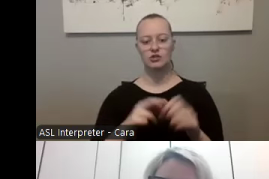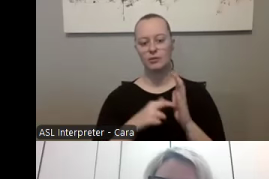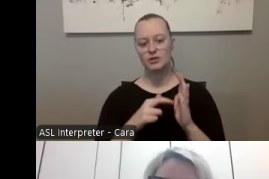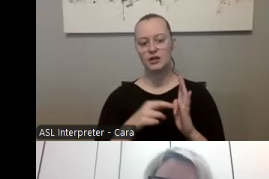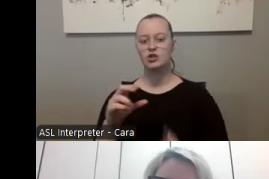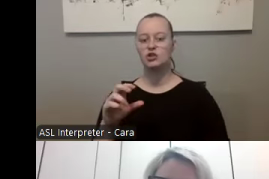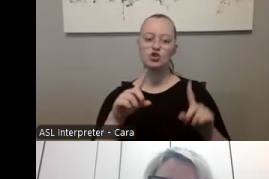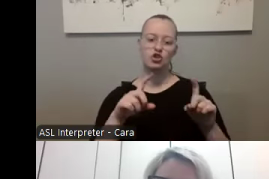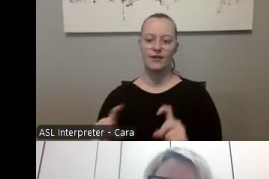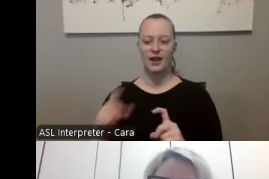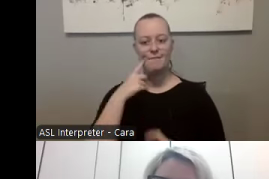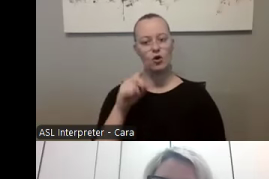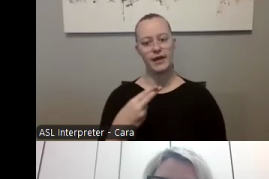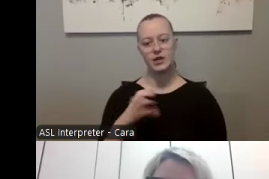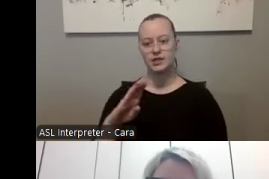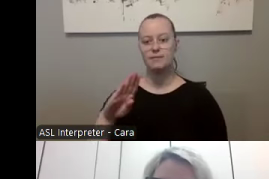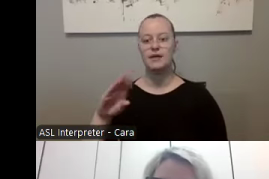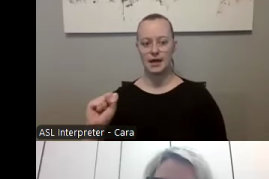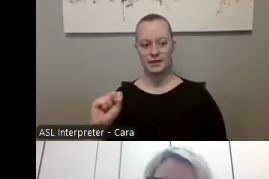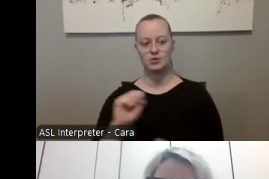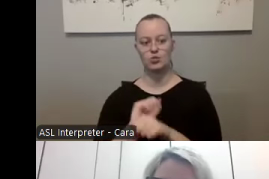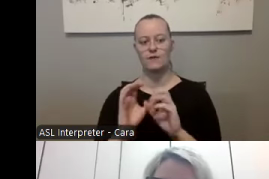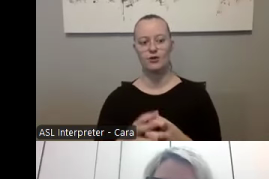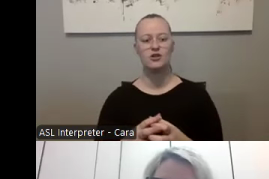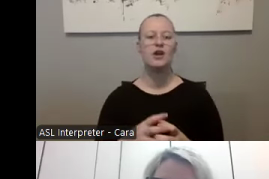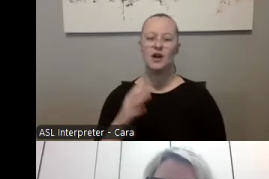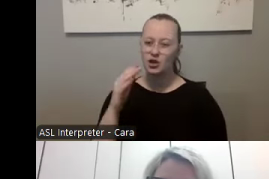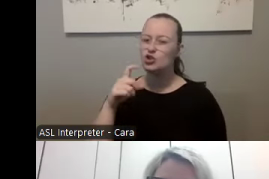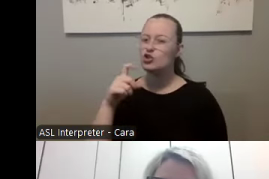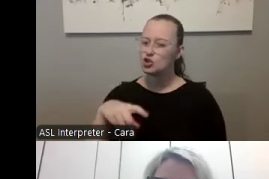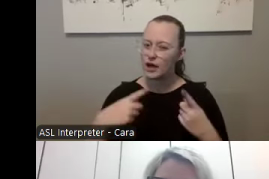We recommend that such a survey be replicated between every three to five years in order to